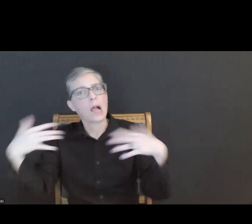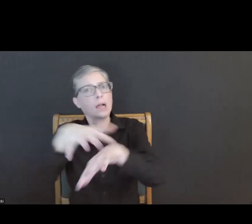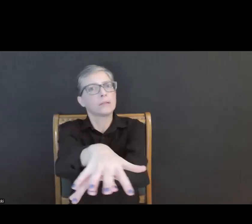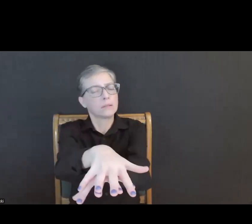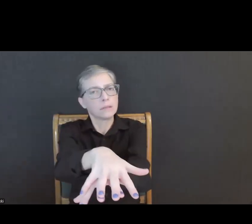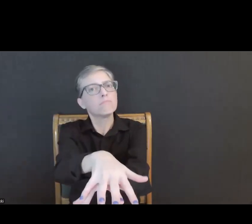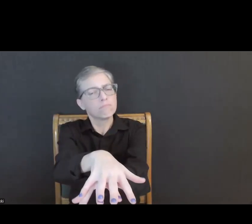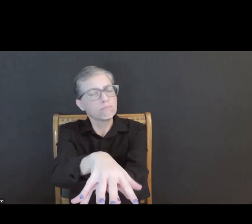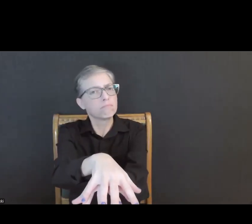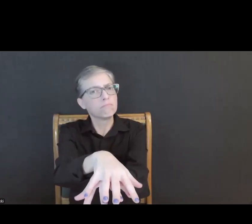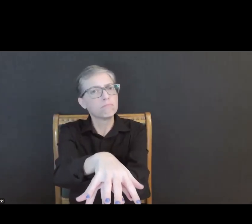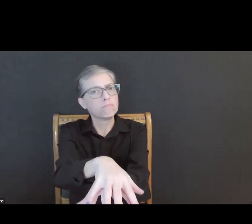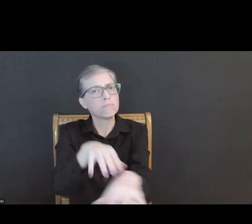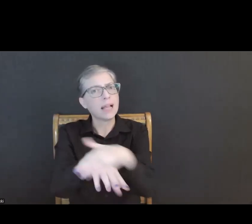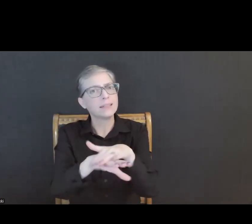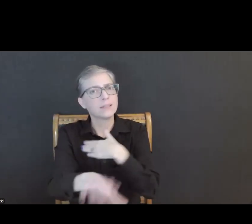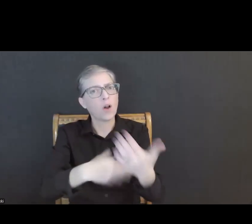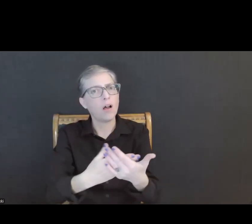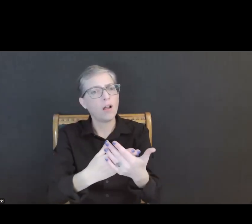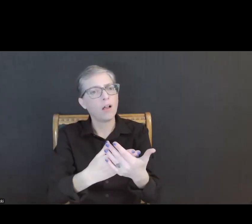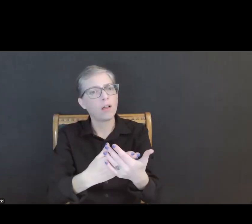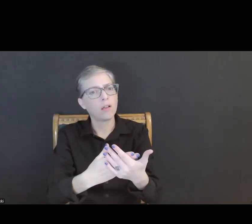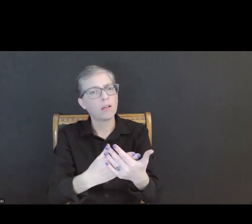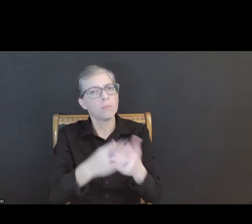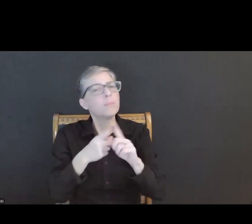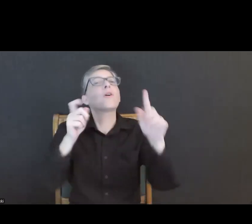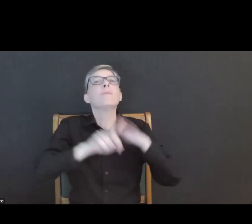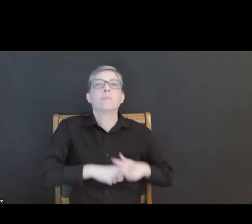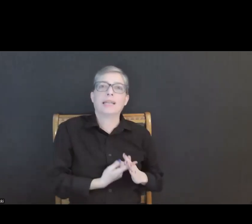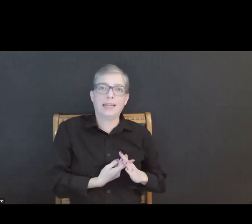from the beginning not just like let's wait till session three to figure out you know like what